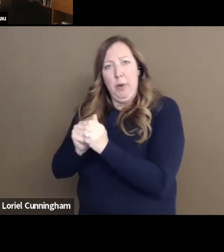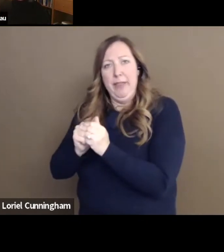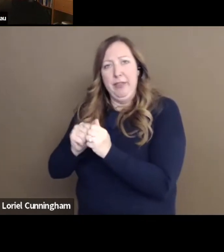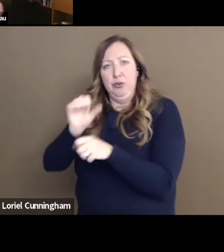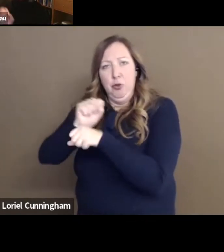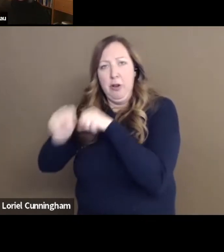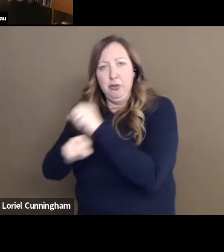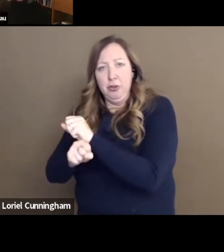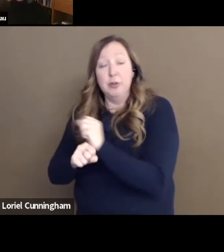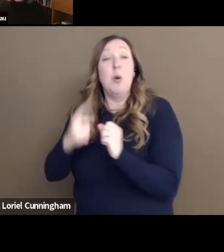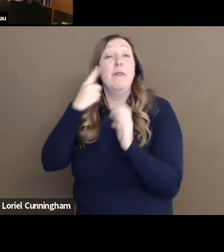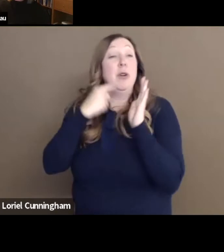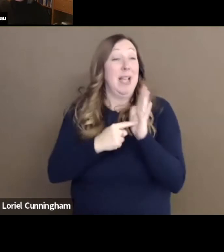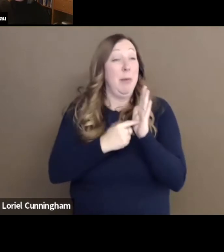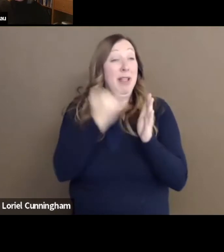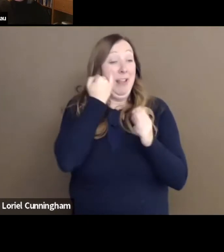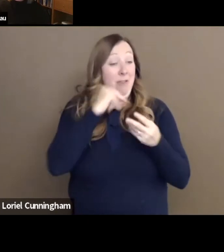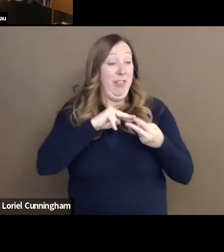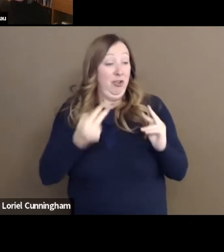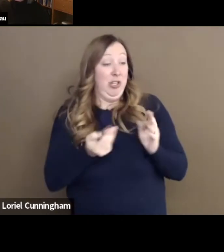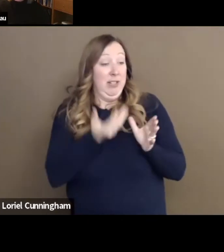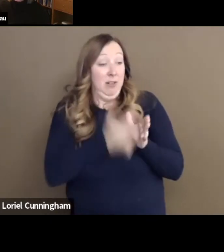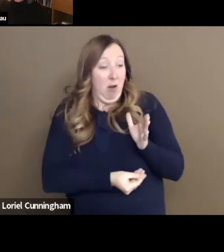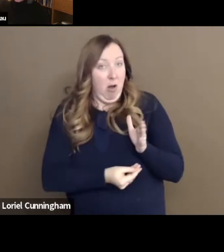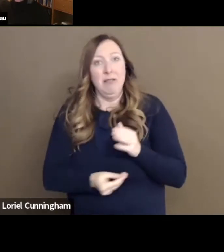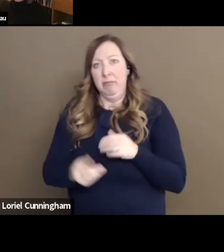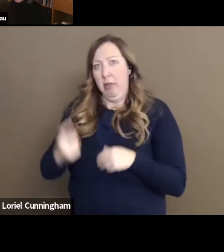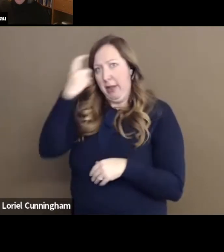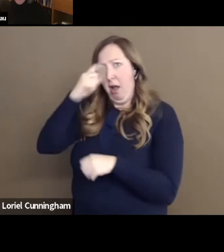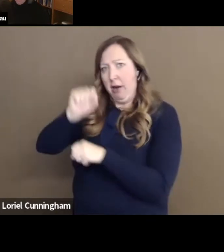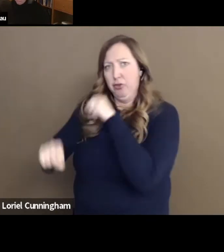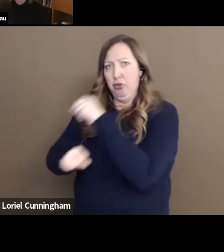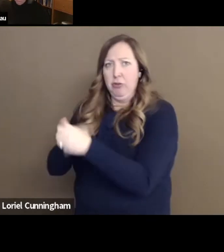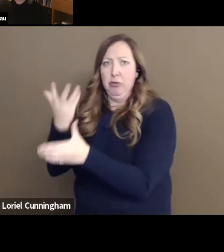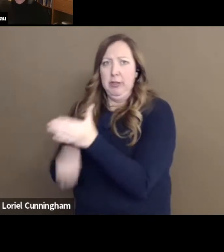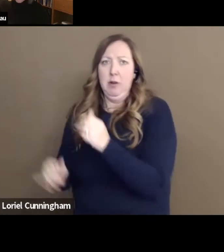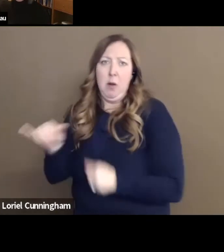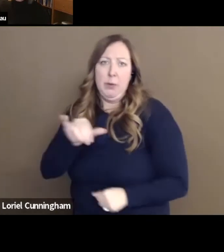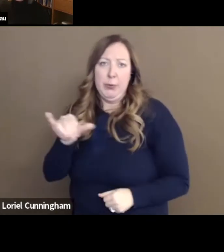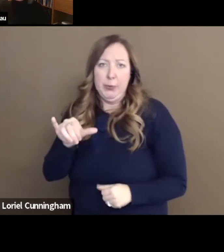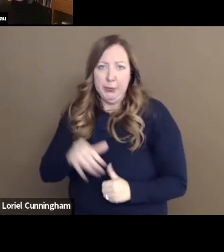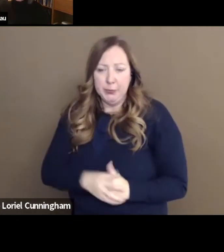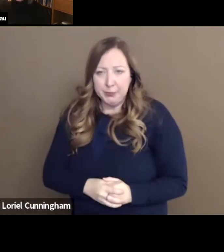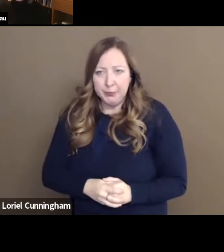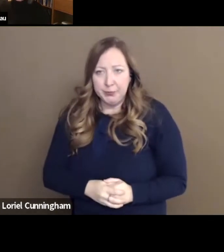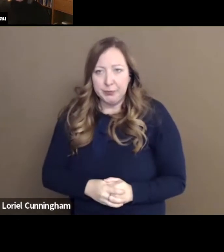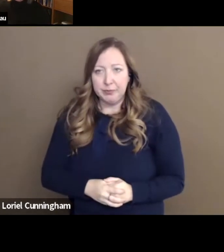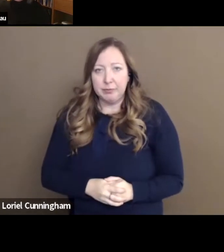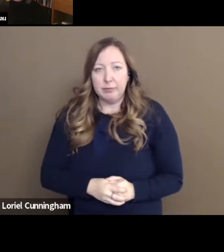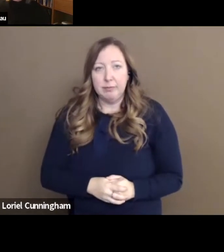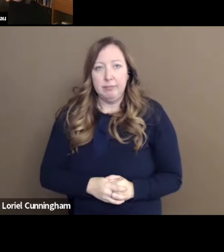knowledge or that cognitive structure